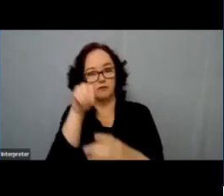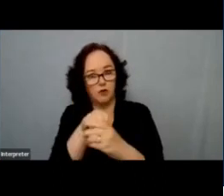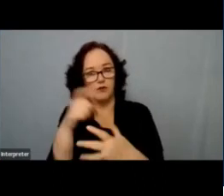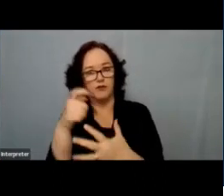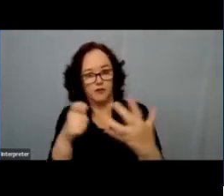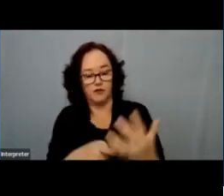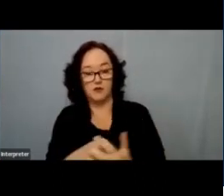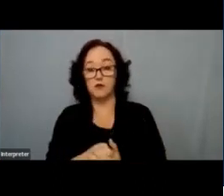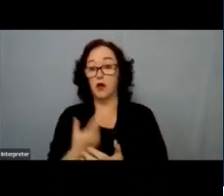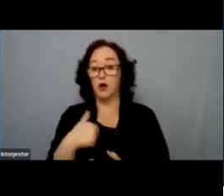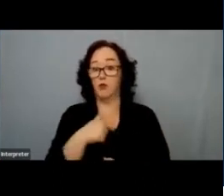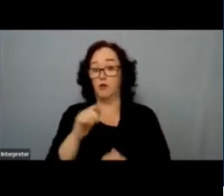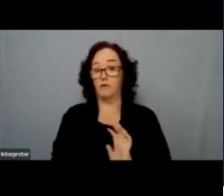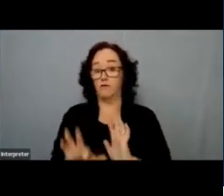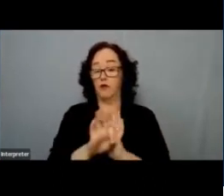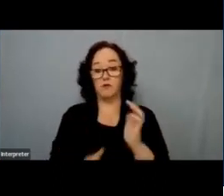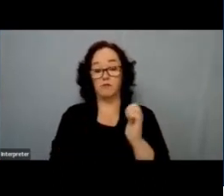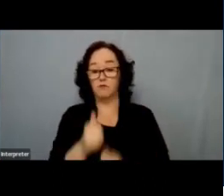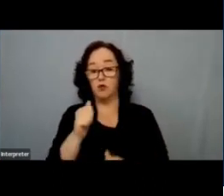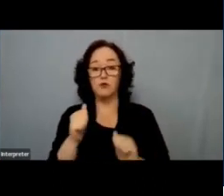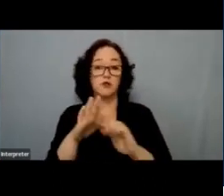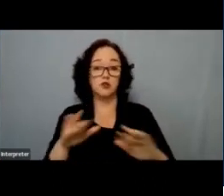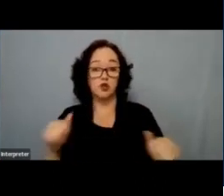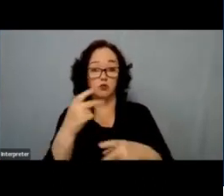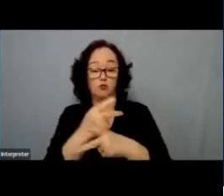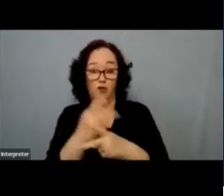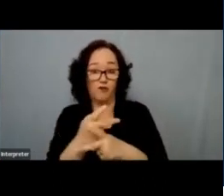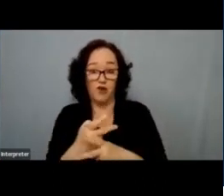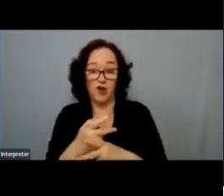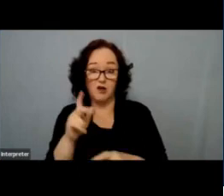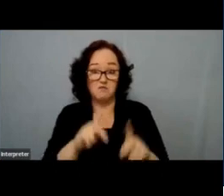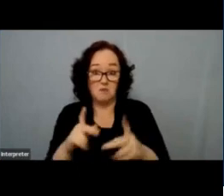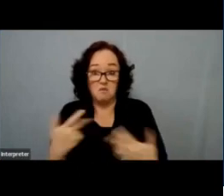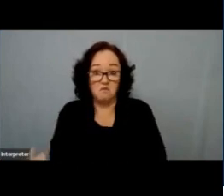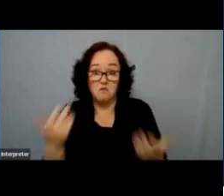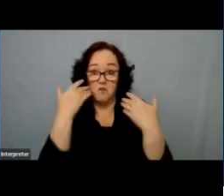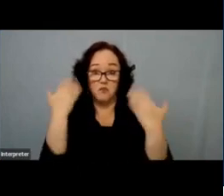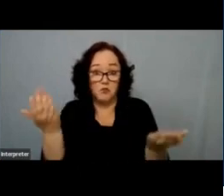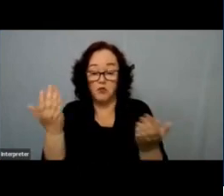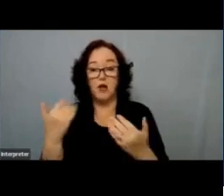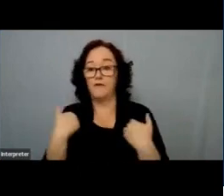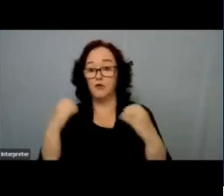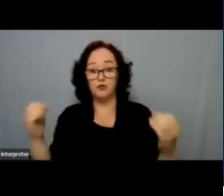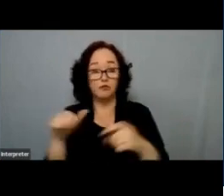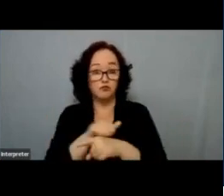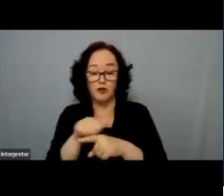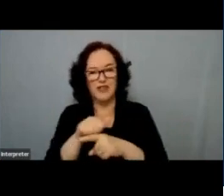that most Child Welfare personnel have had little brain injury training, the training should be the first part of the protocol. And you should try to